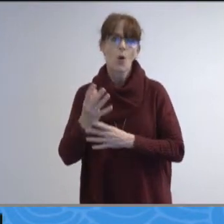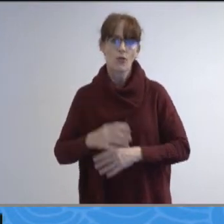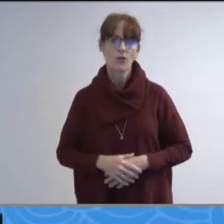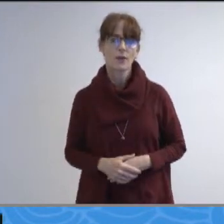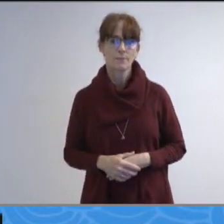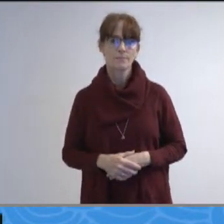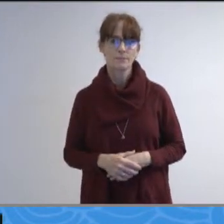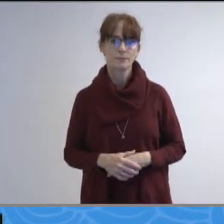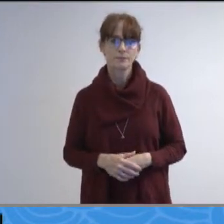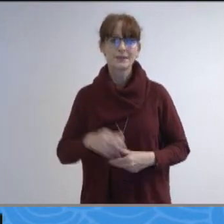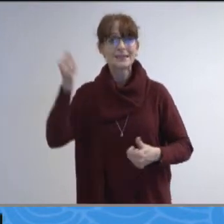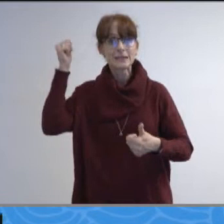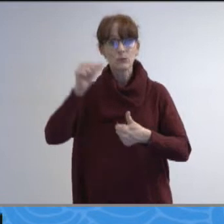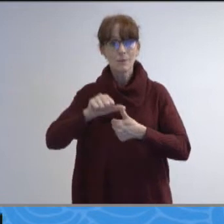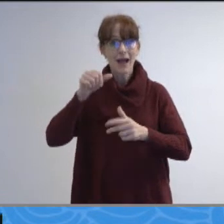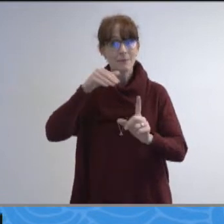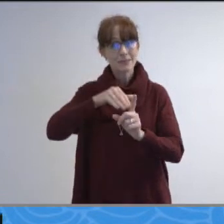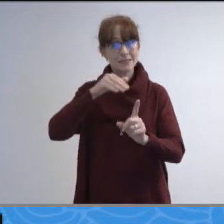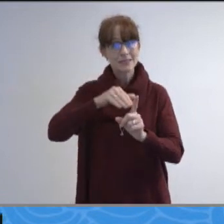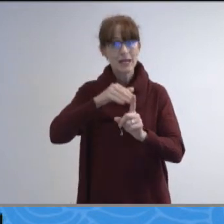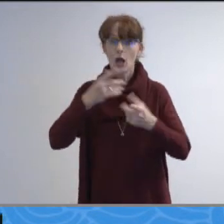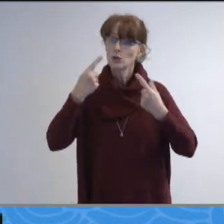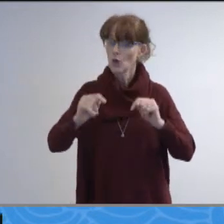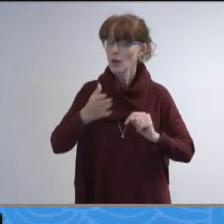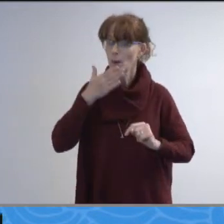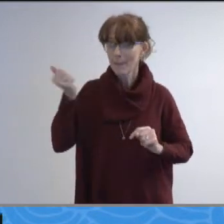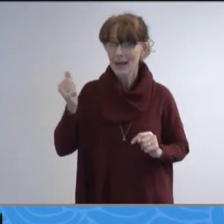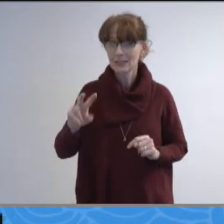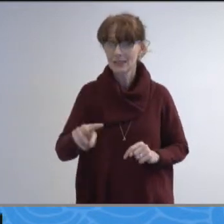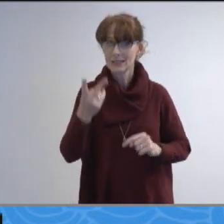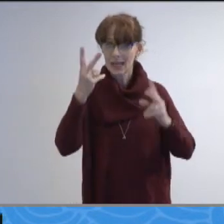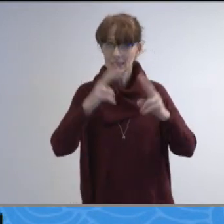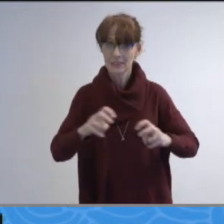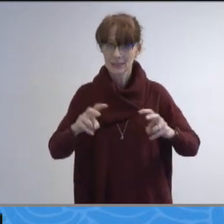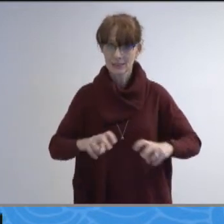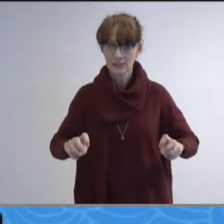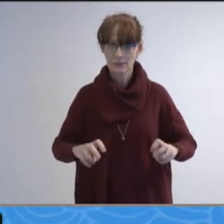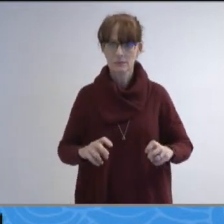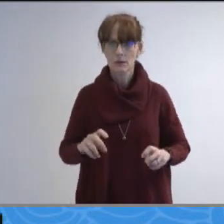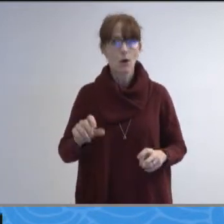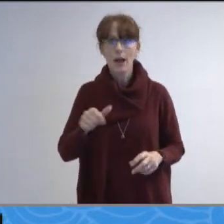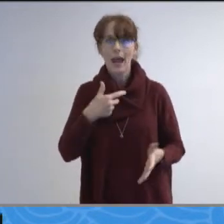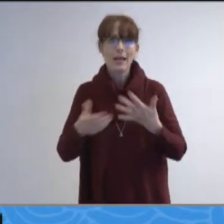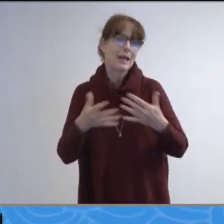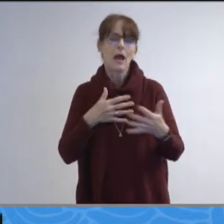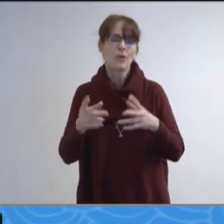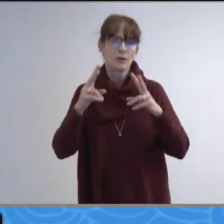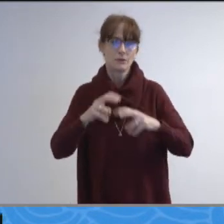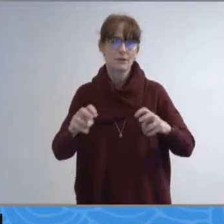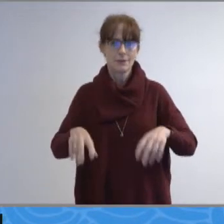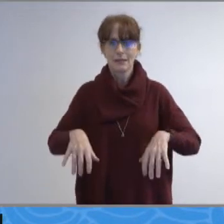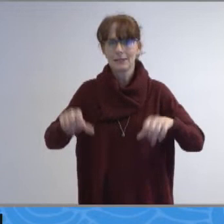So again, just reminding them to try their best on the second Diagnostic and any other Diagnostic that they take,